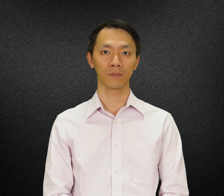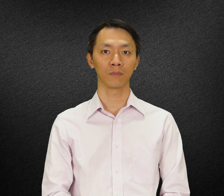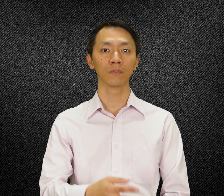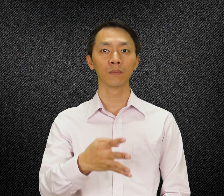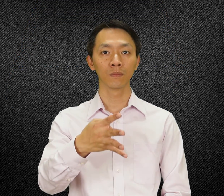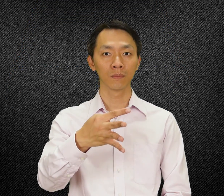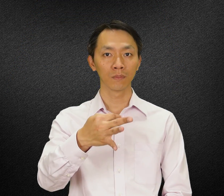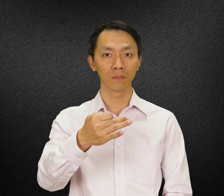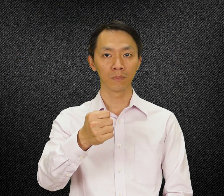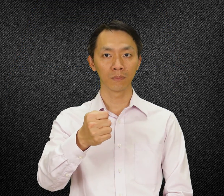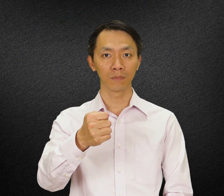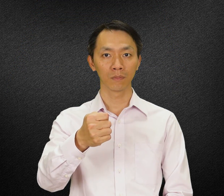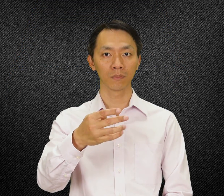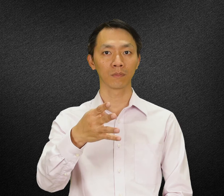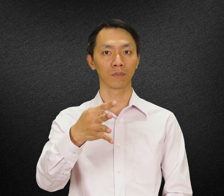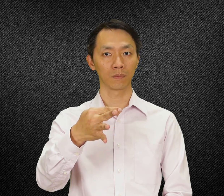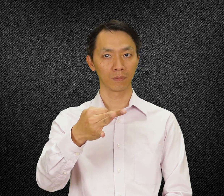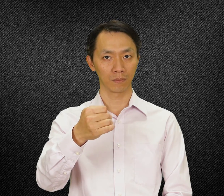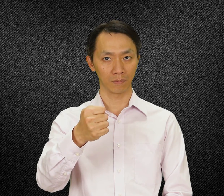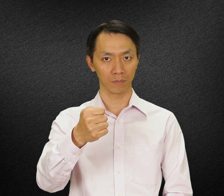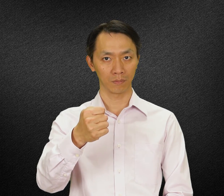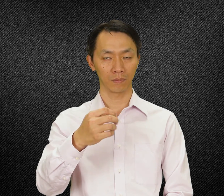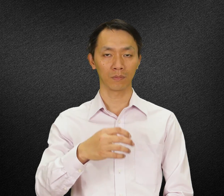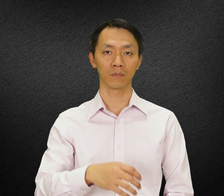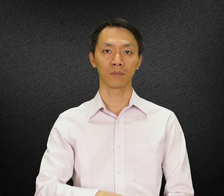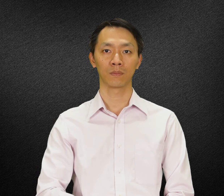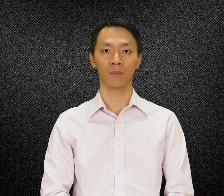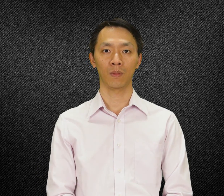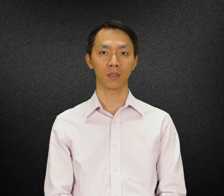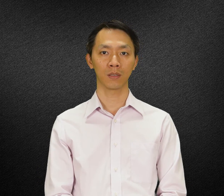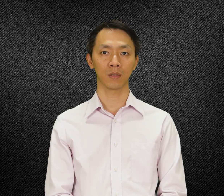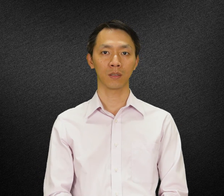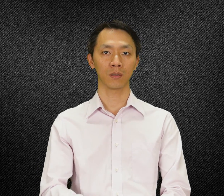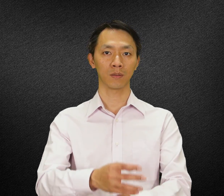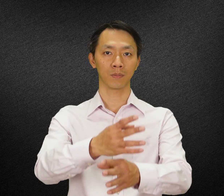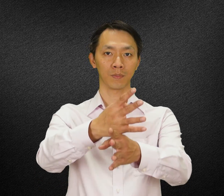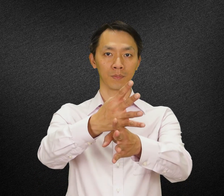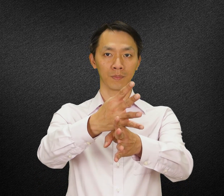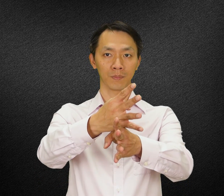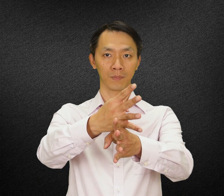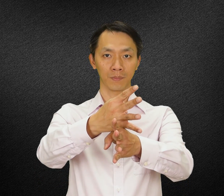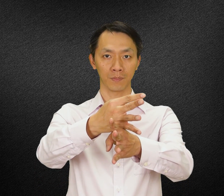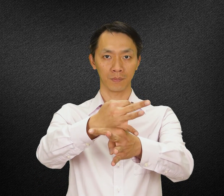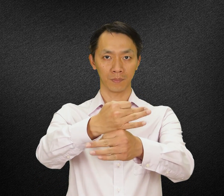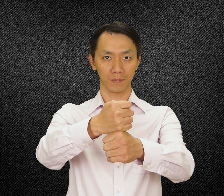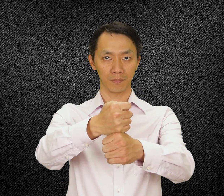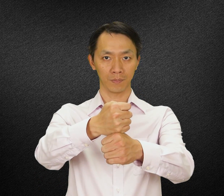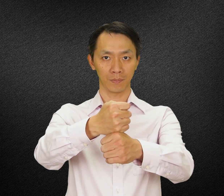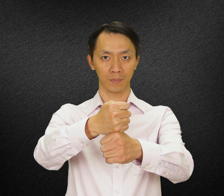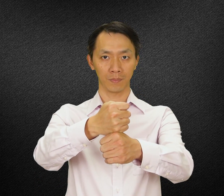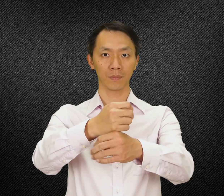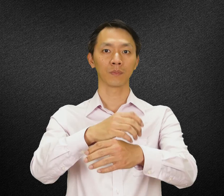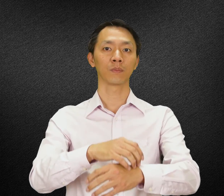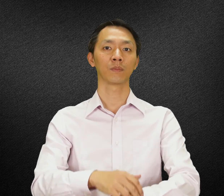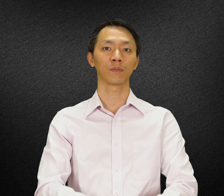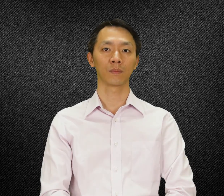how many number / festival